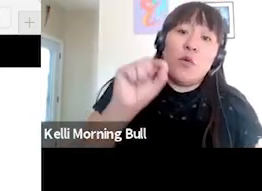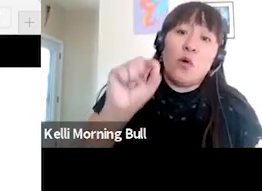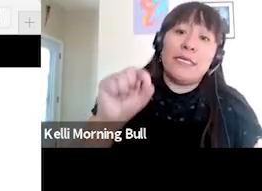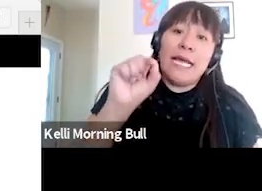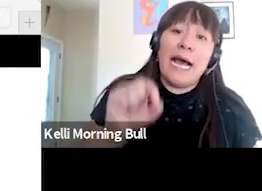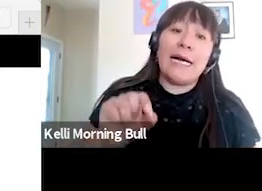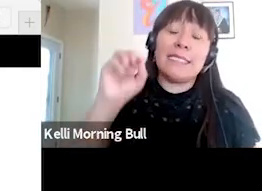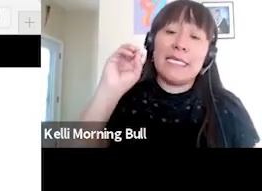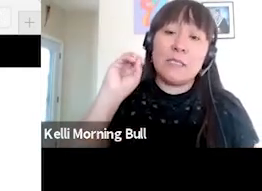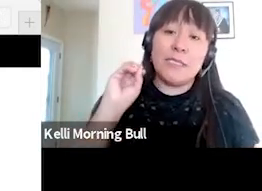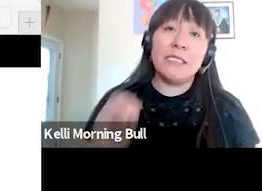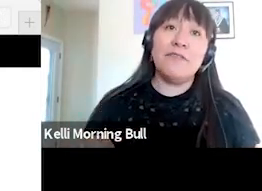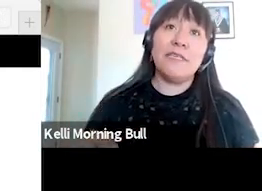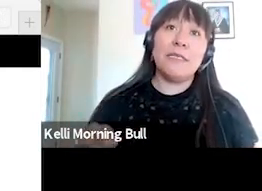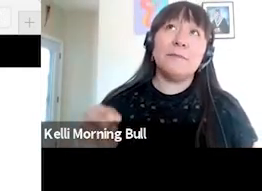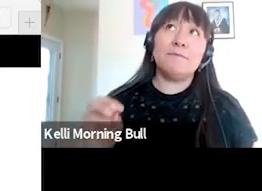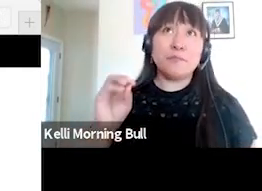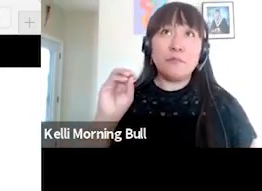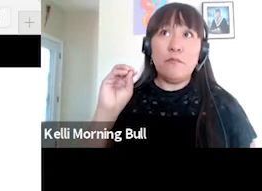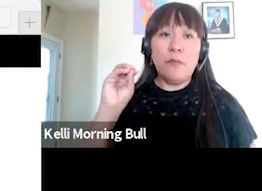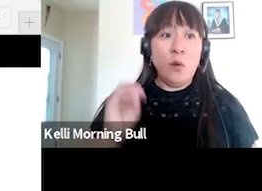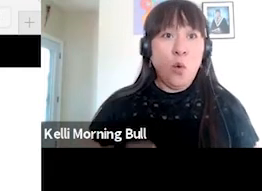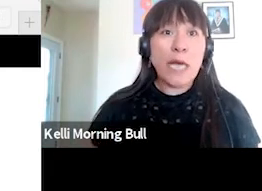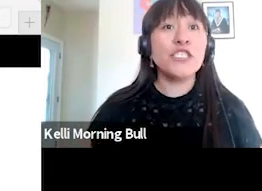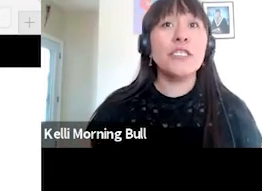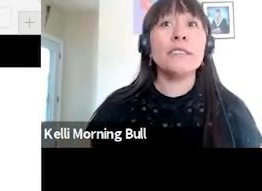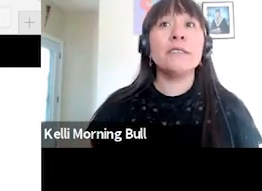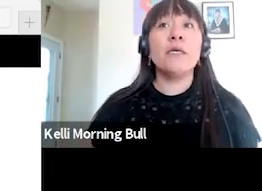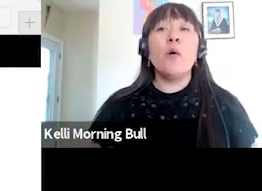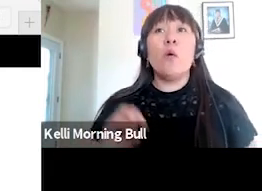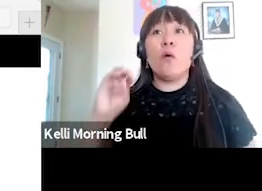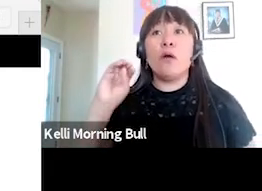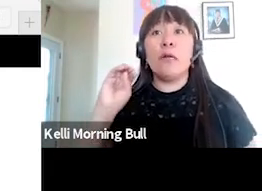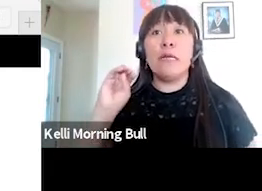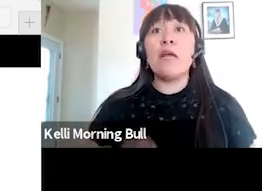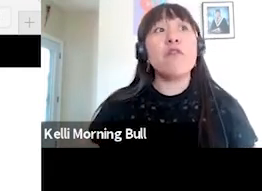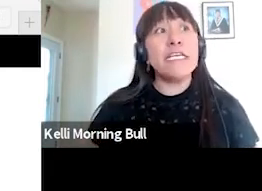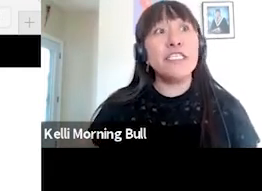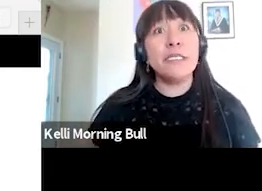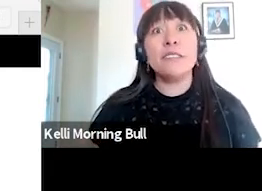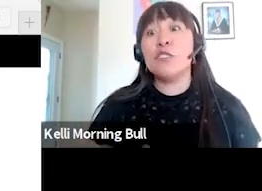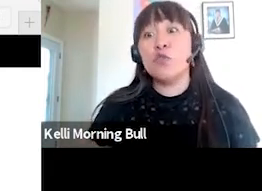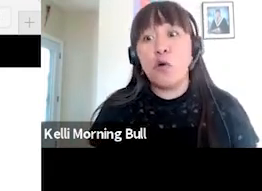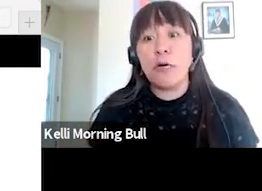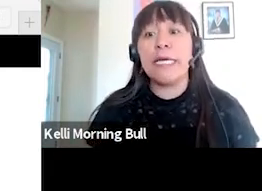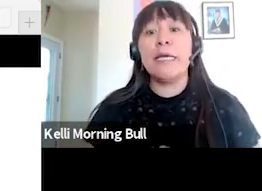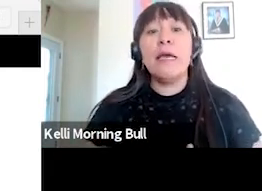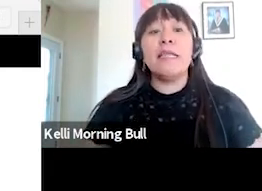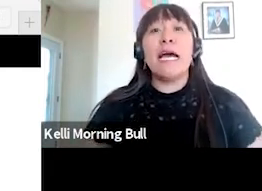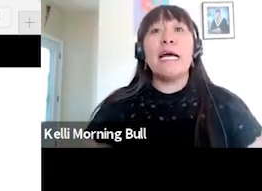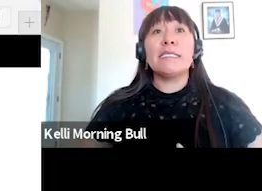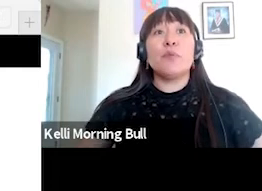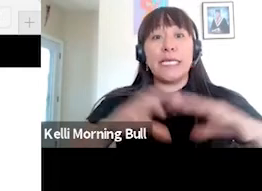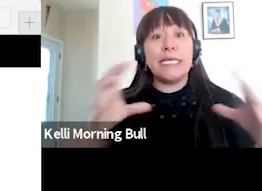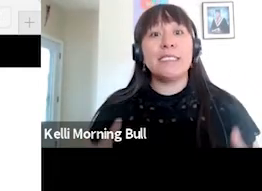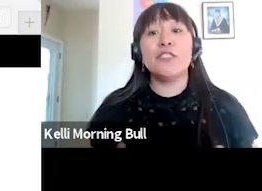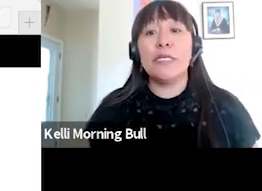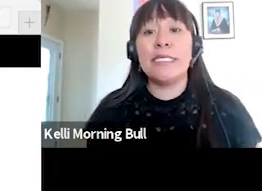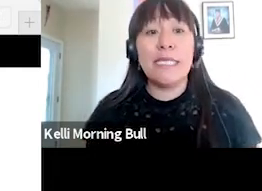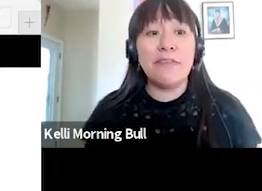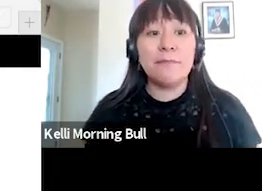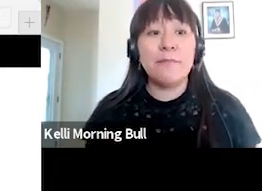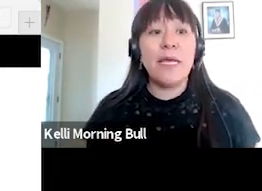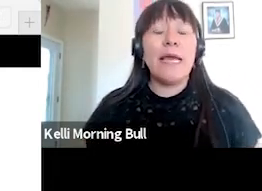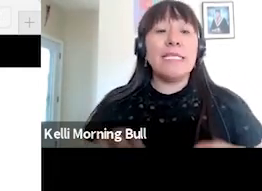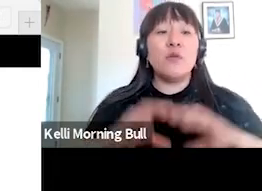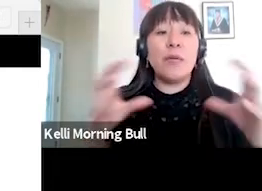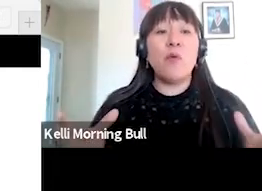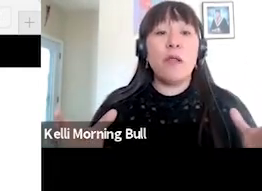coordinate has a specific question or narration story that pertains to Treaty 7. And so, people